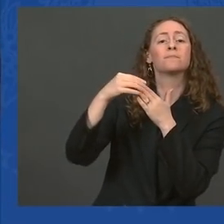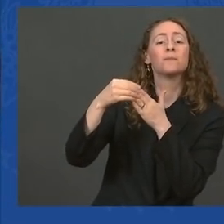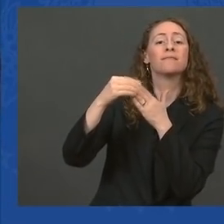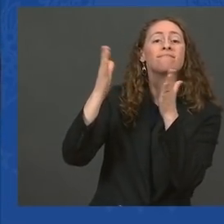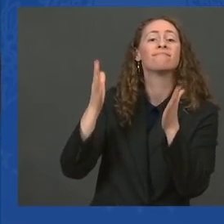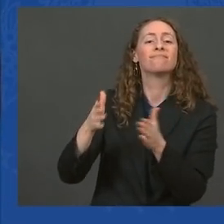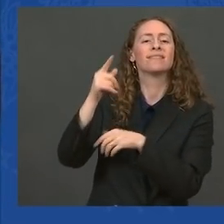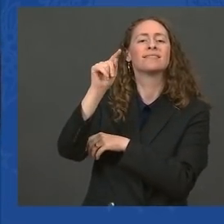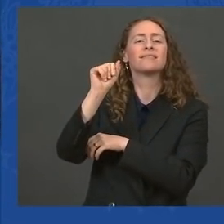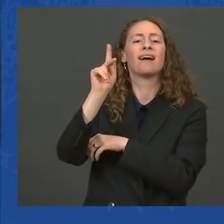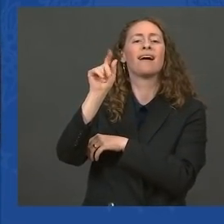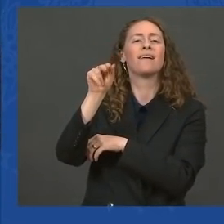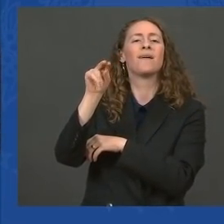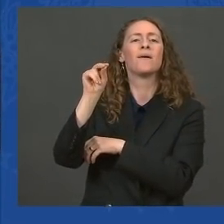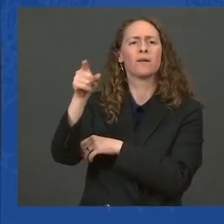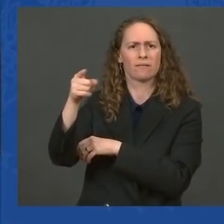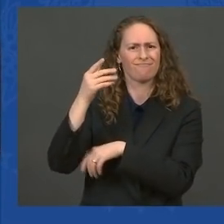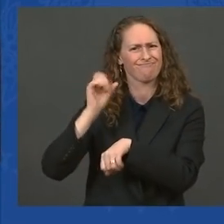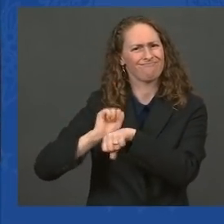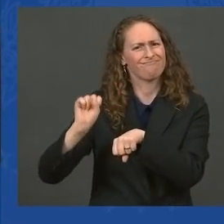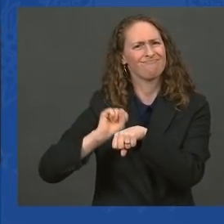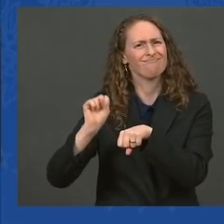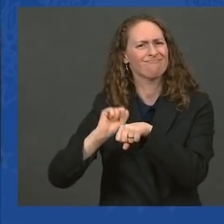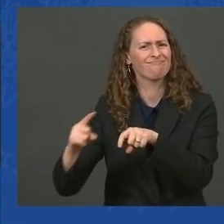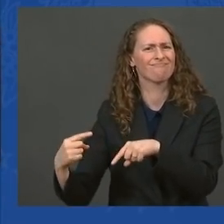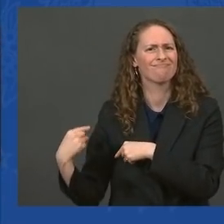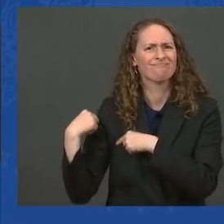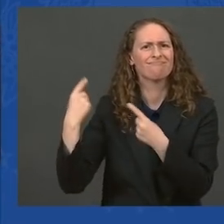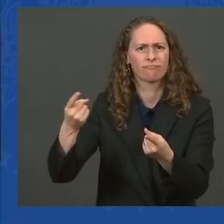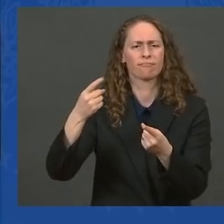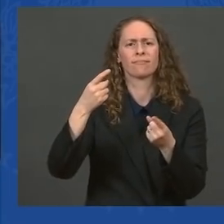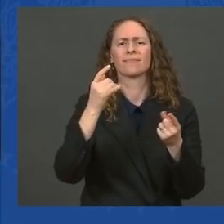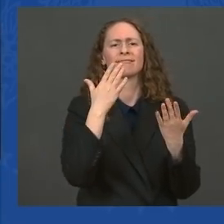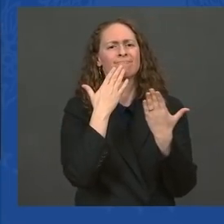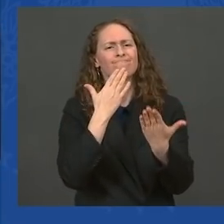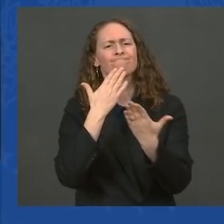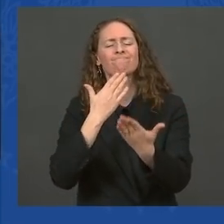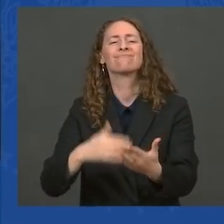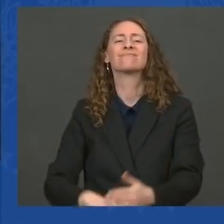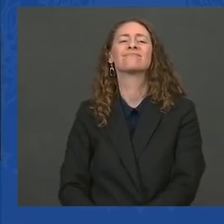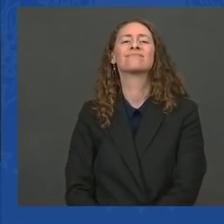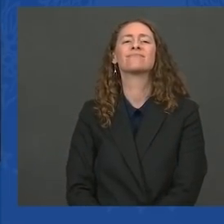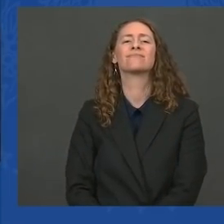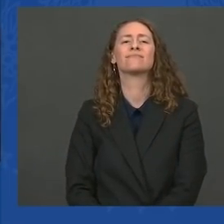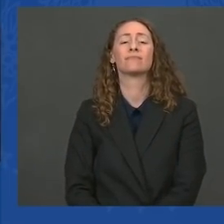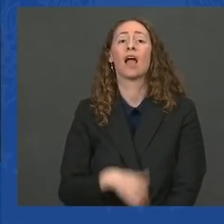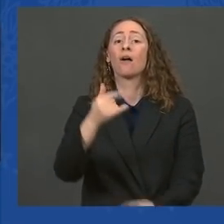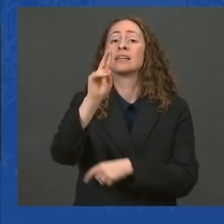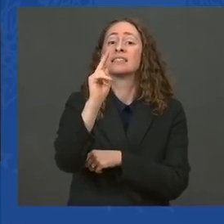The second bill I'll sign is the Hire Veterans Health Heroes Act. I want to thank Senator Hassan and Senator Braun,